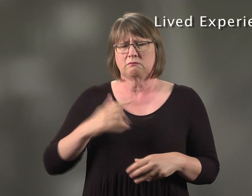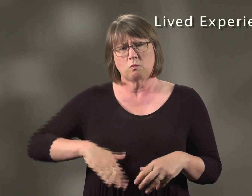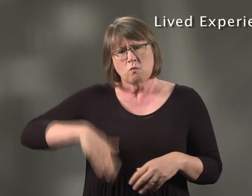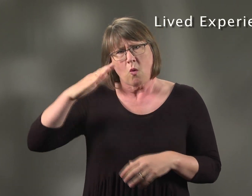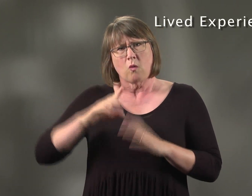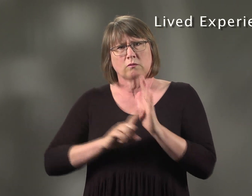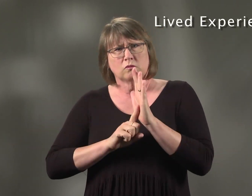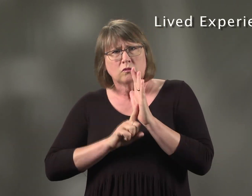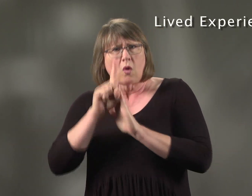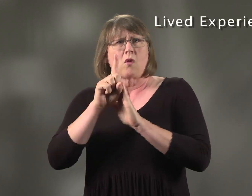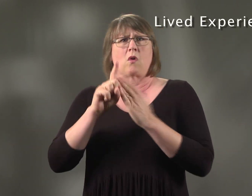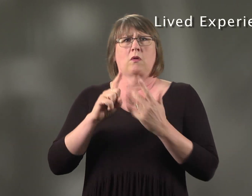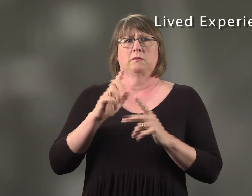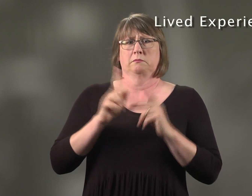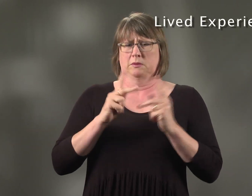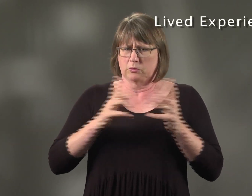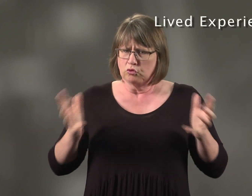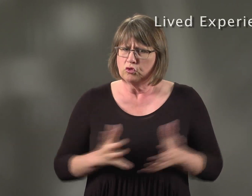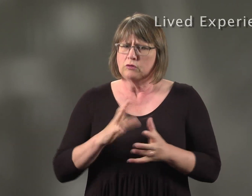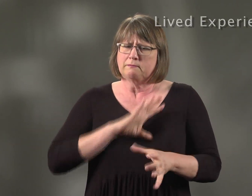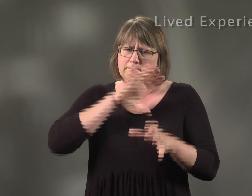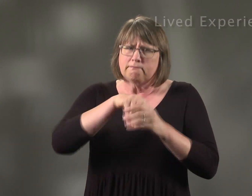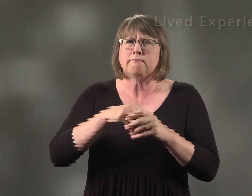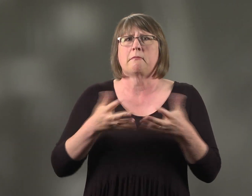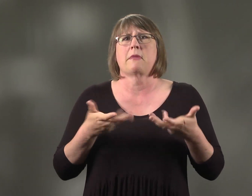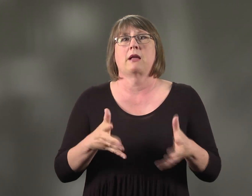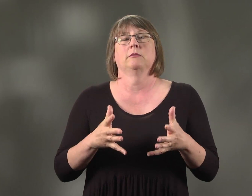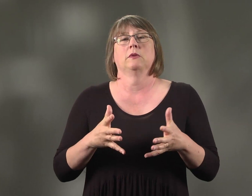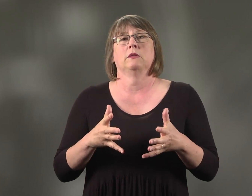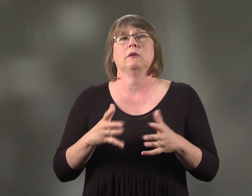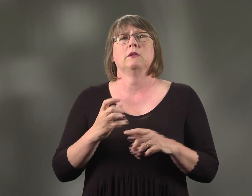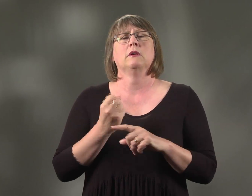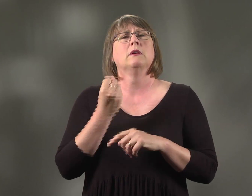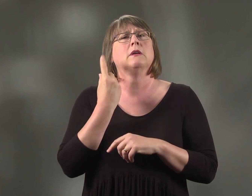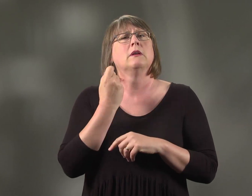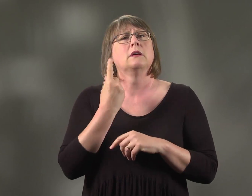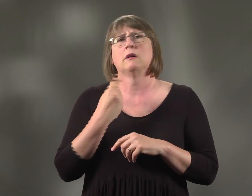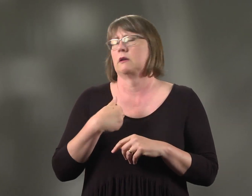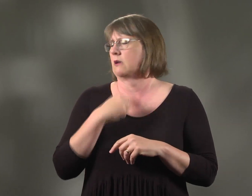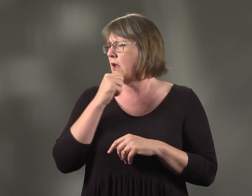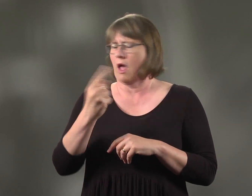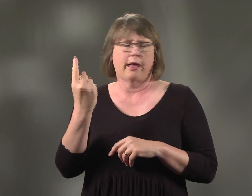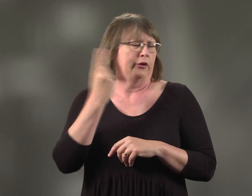I had grown quite a bit and was tall so people encouraged me to try out for basketball.